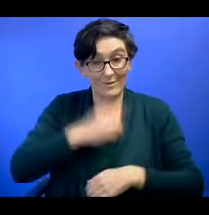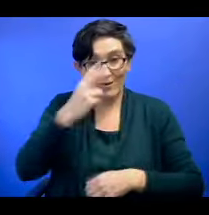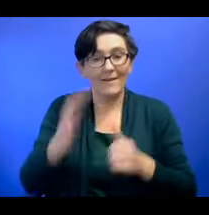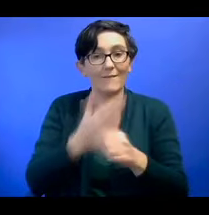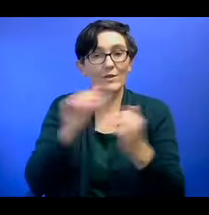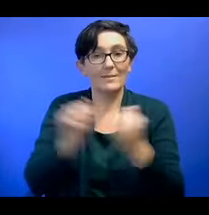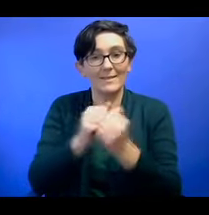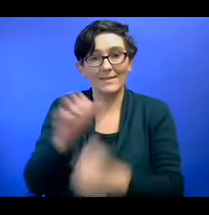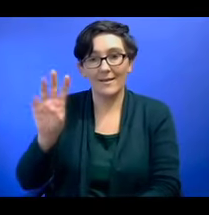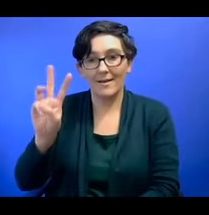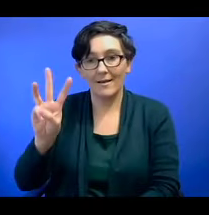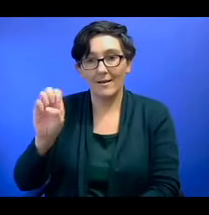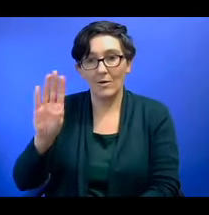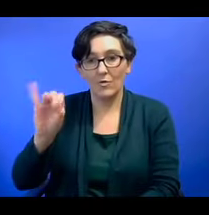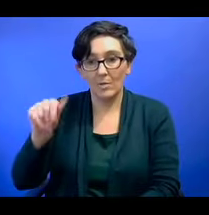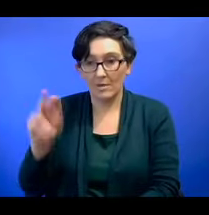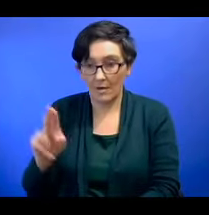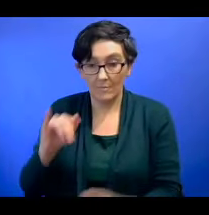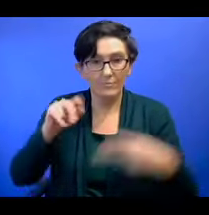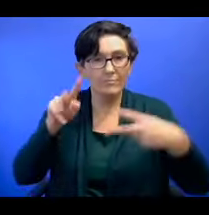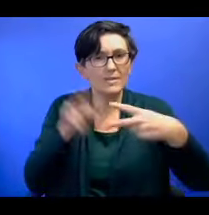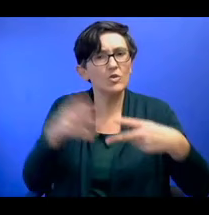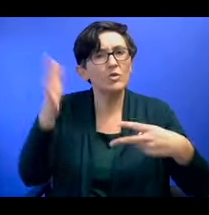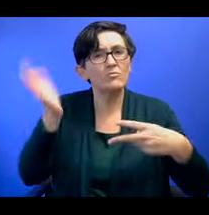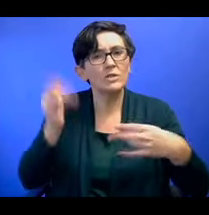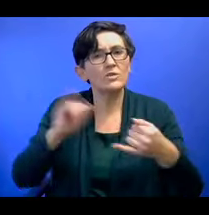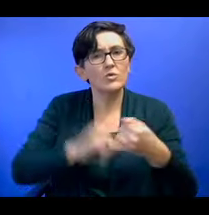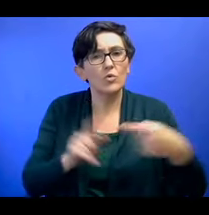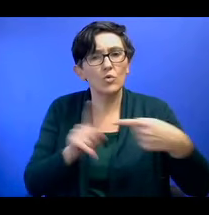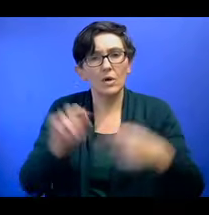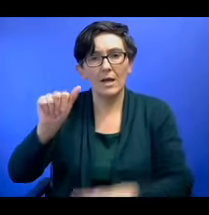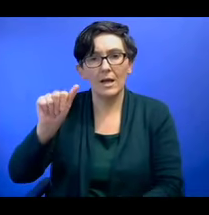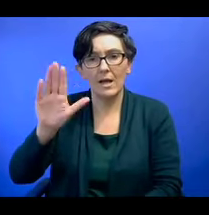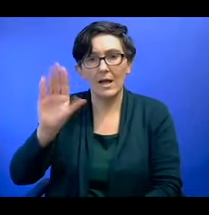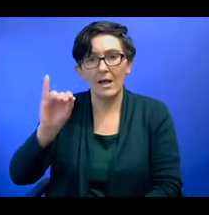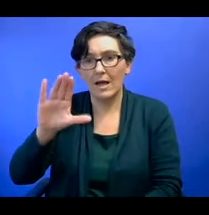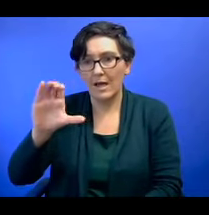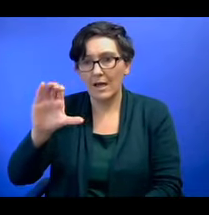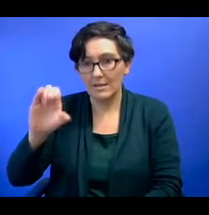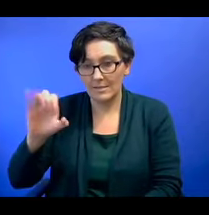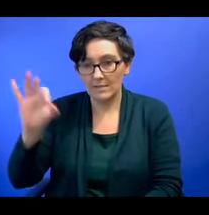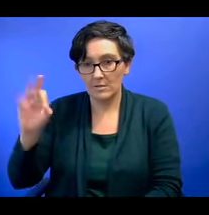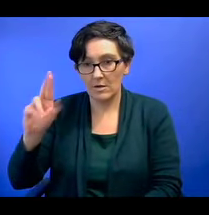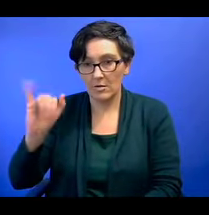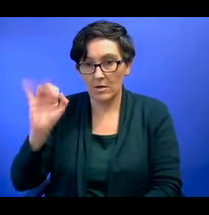Our two speakers tonight will be, first of all, Alice Griffin, who is working with us as a project consultant.